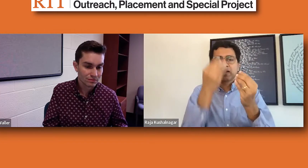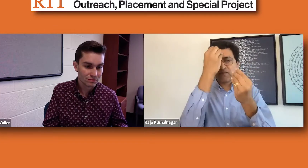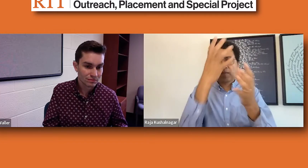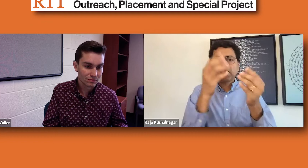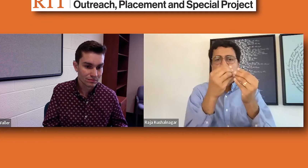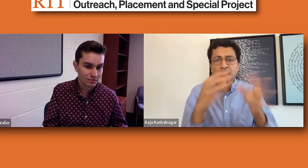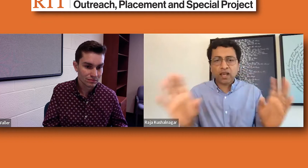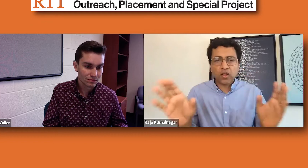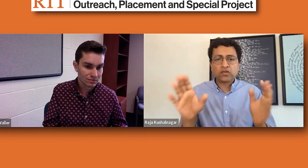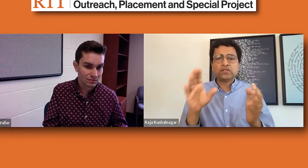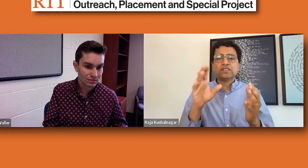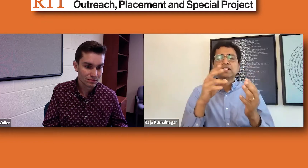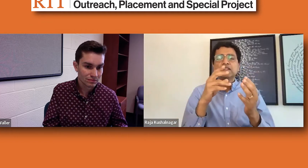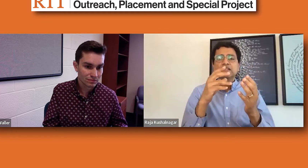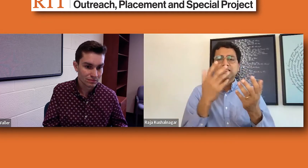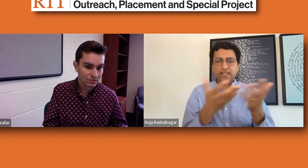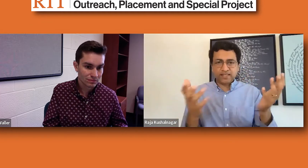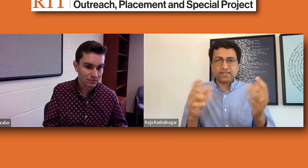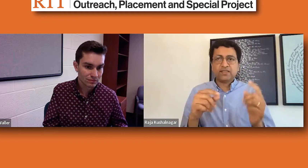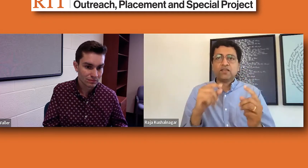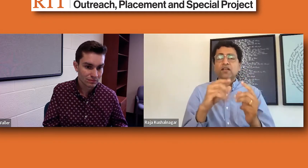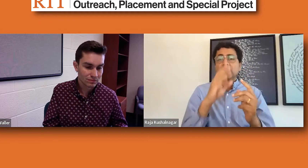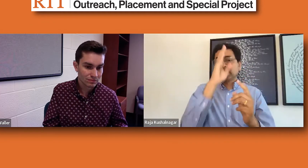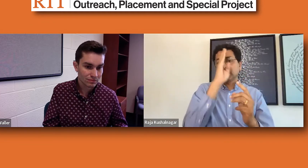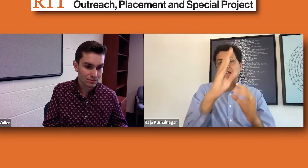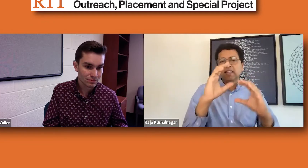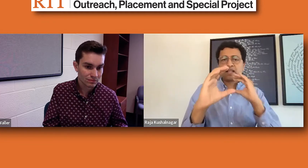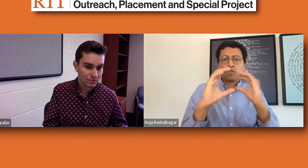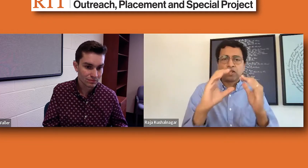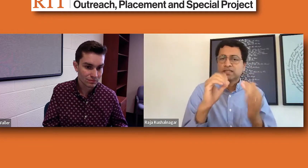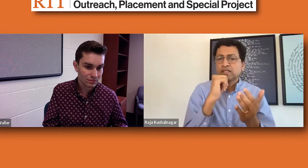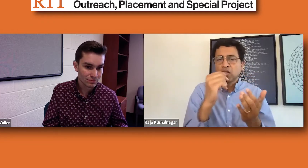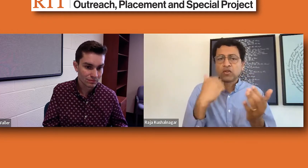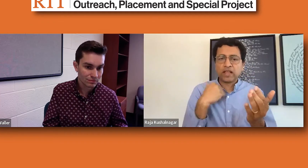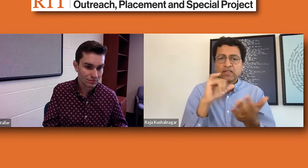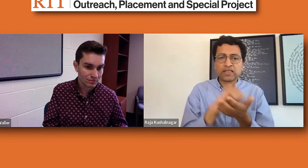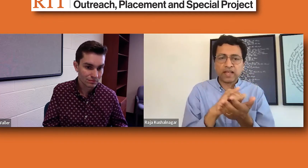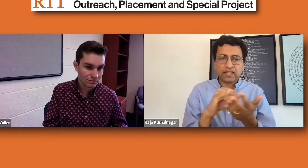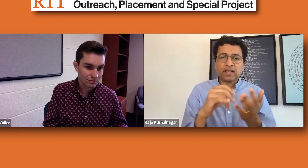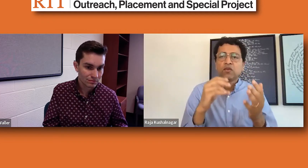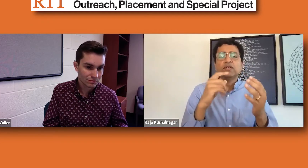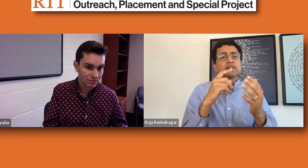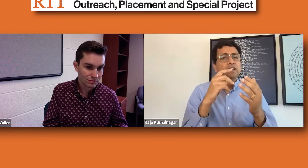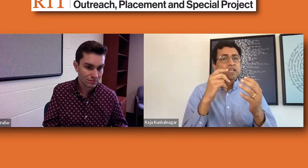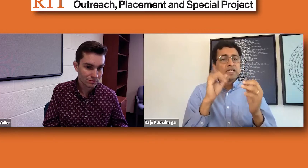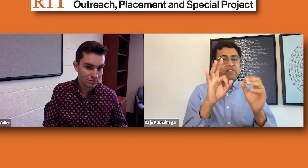and so sometimes if you don't have that direct communication available, there is a possibility to have that